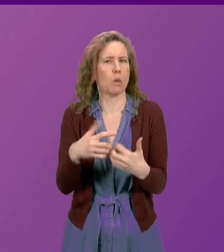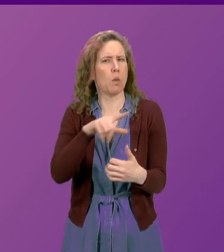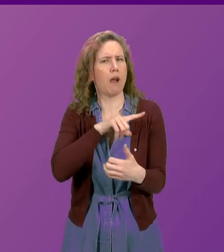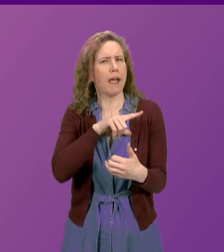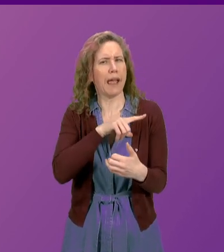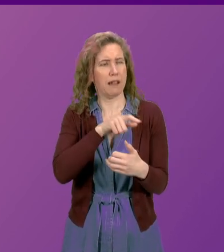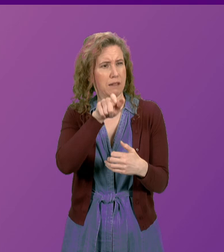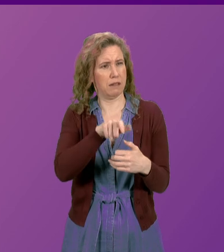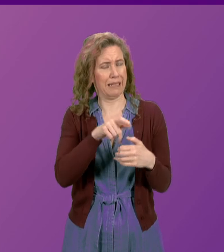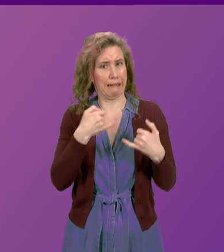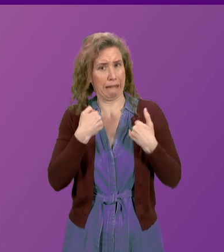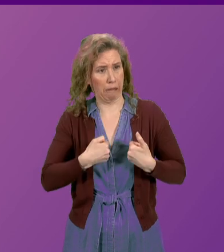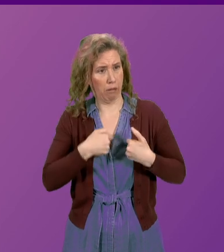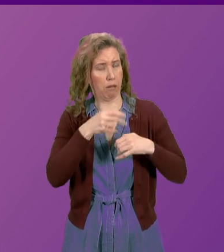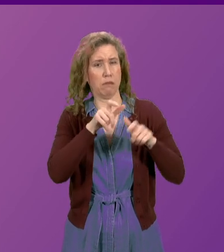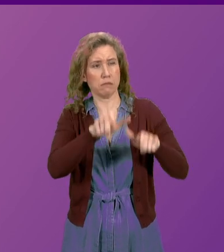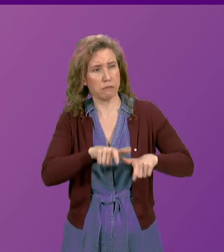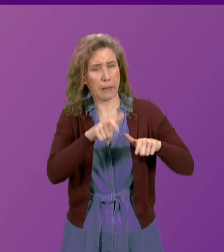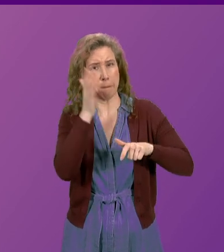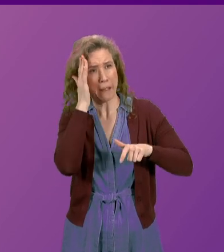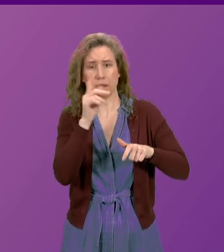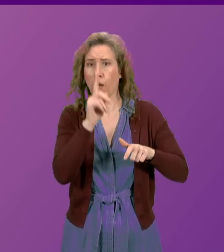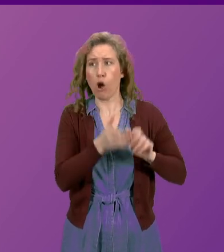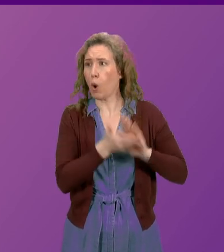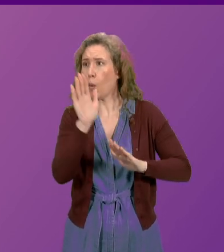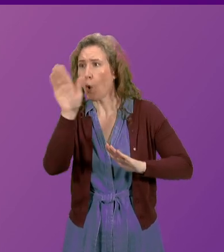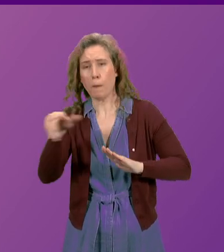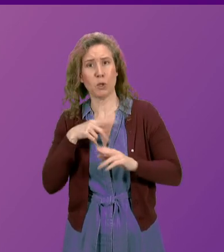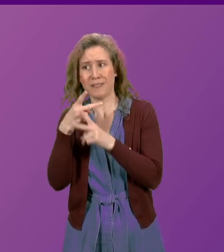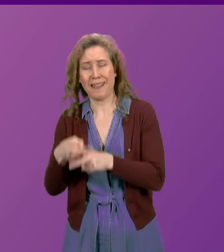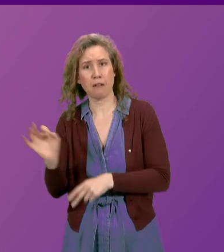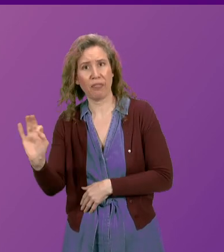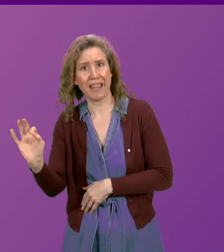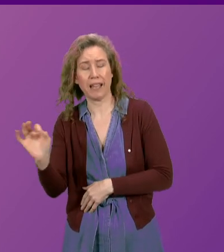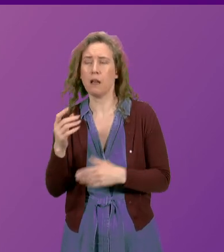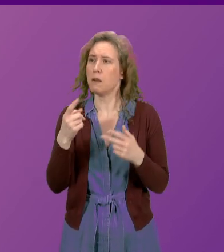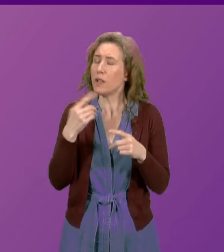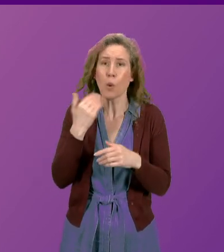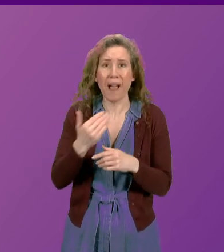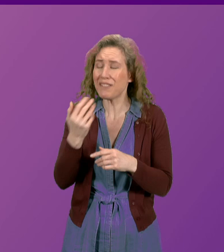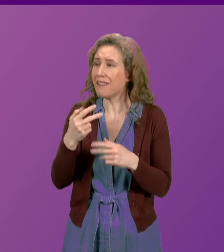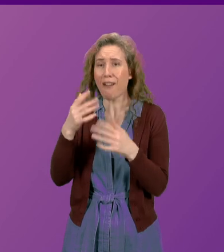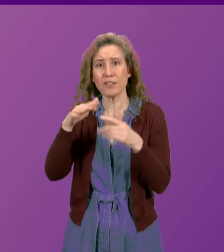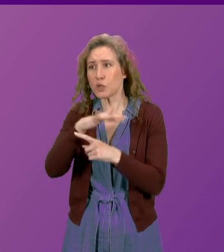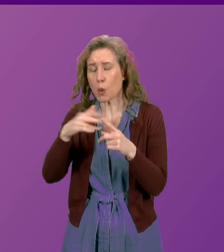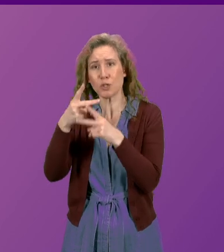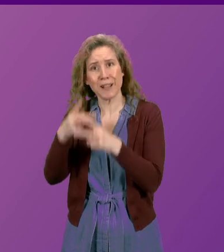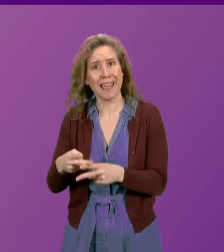of the challenges around delayed discharge. Those challenges come largely from the fact that we do not have enough social care packages available in the community,